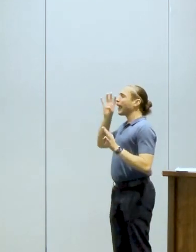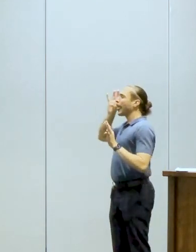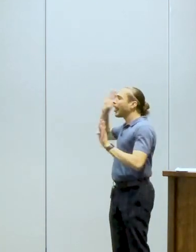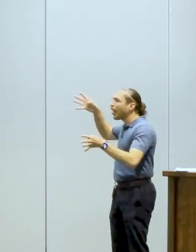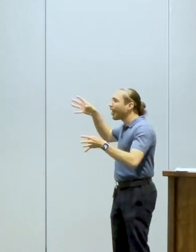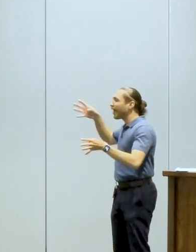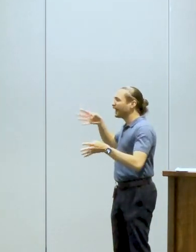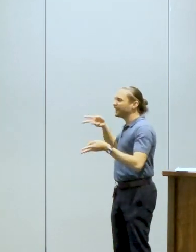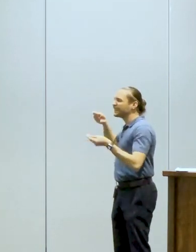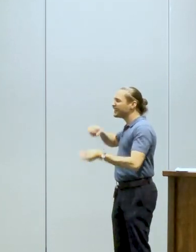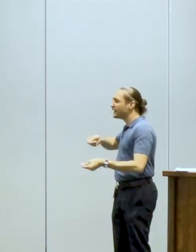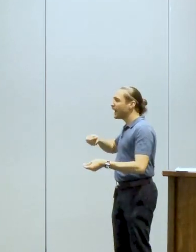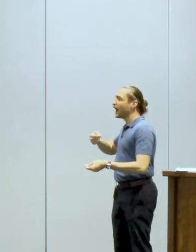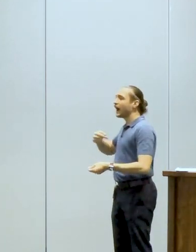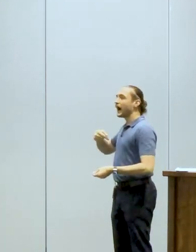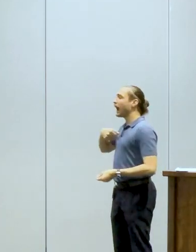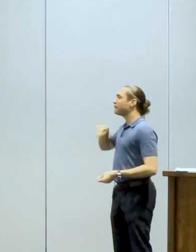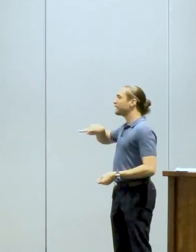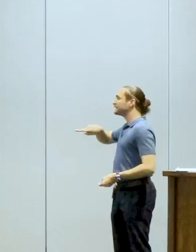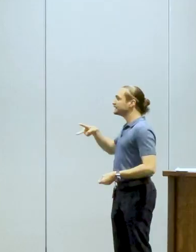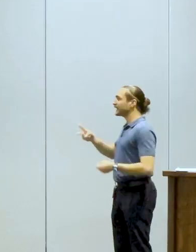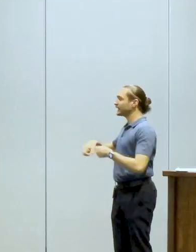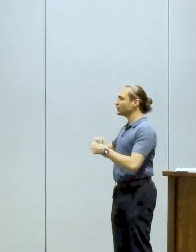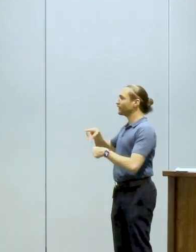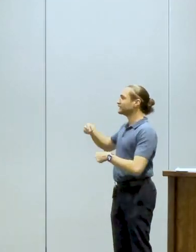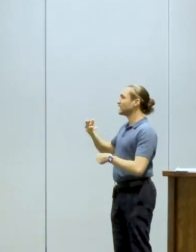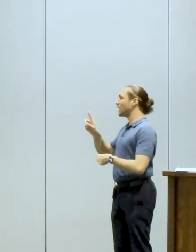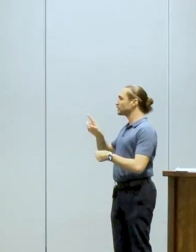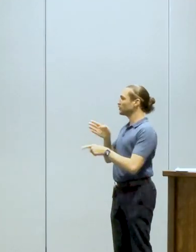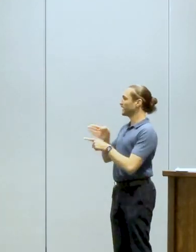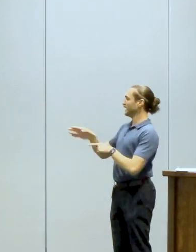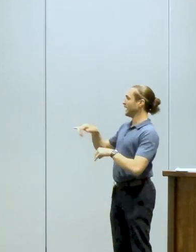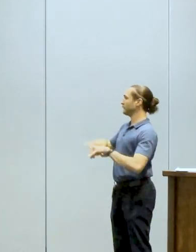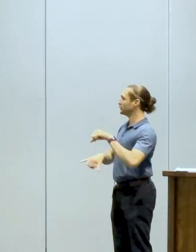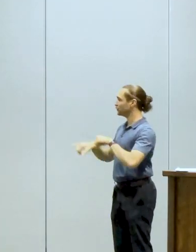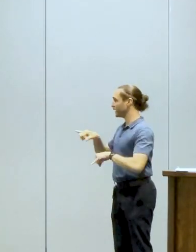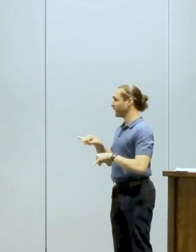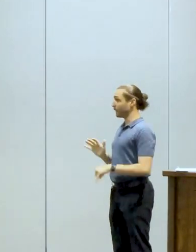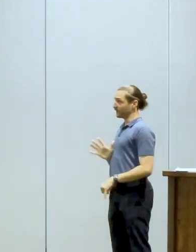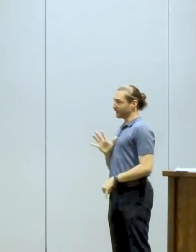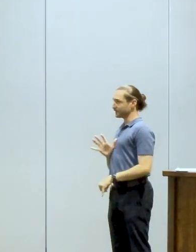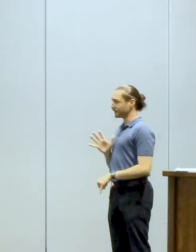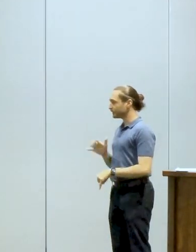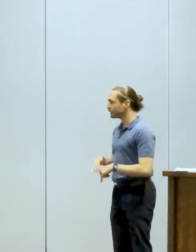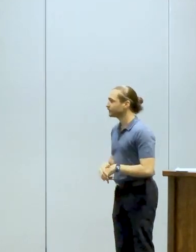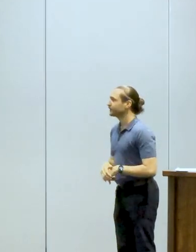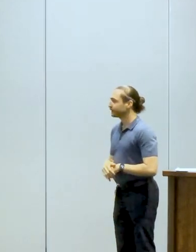in my second year doctorate in chemistry, fancy. And can you